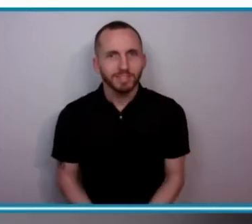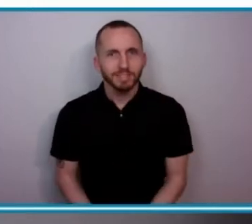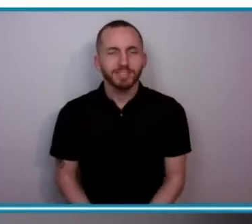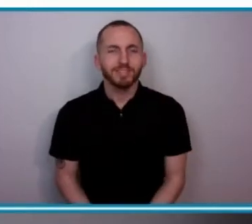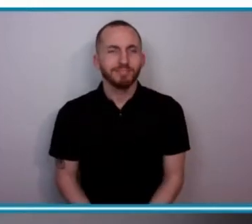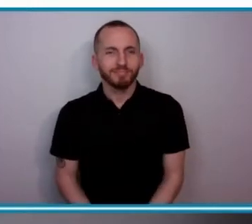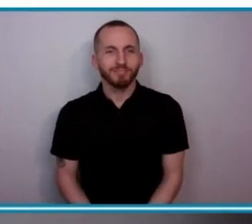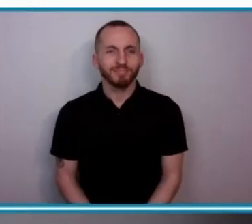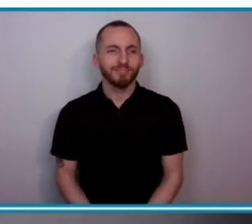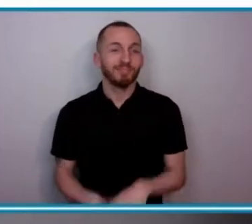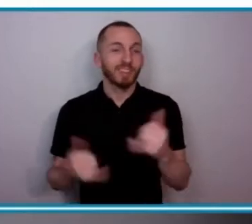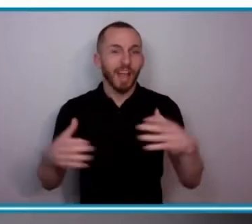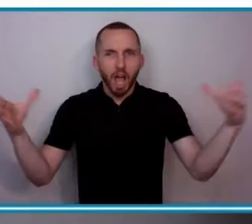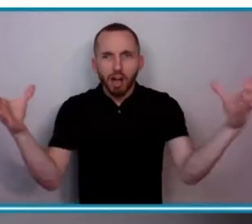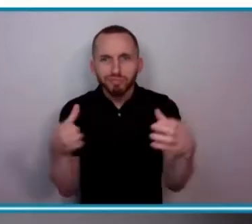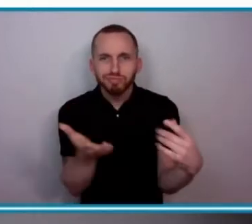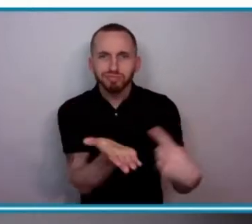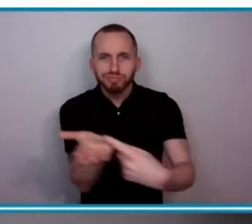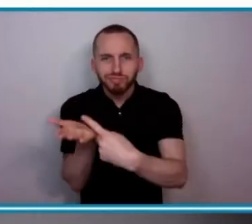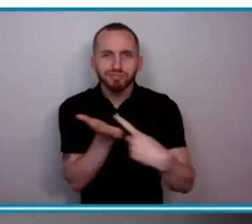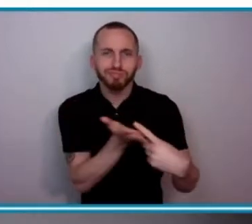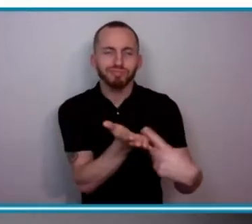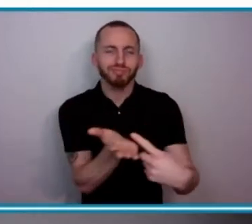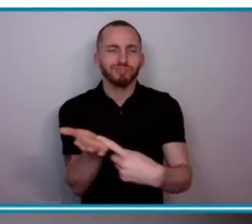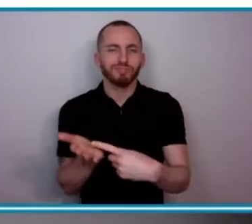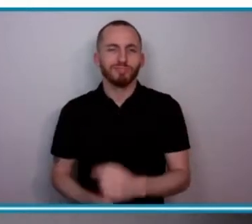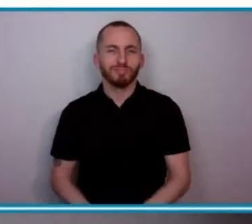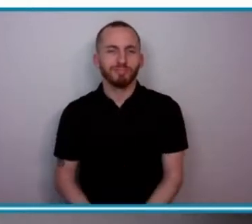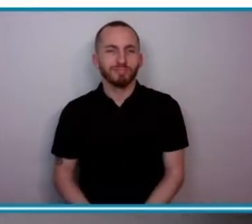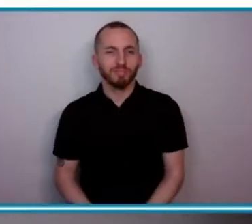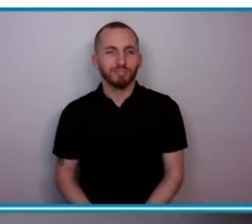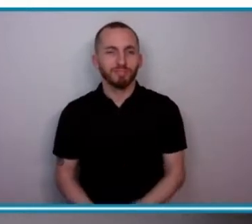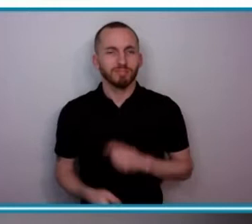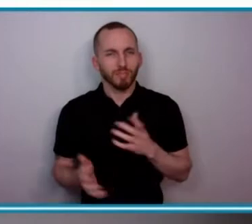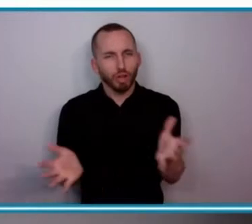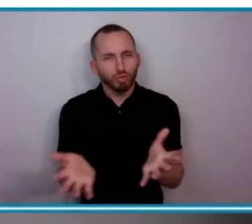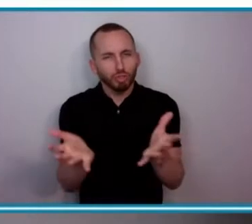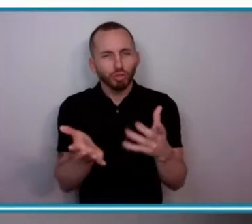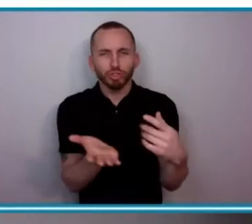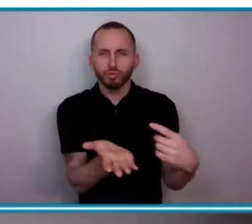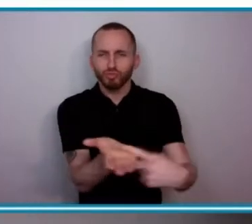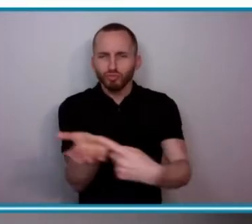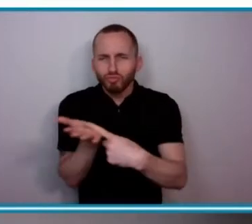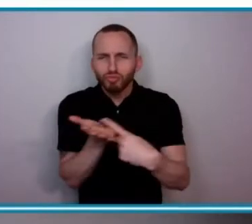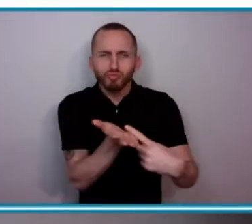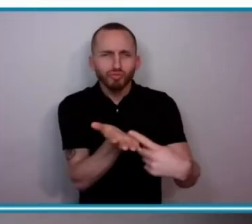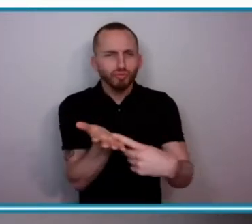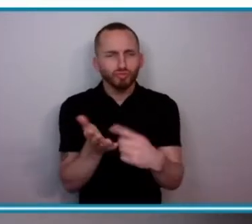I'd like to invite a dialogue among the four of you regarding any implications that your